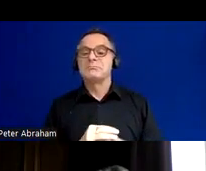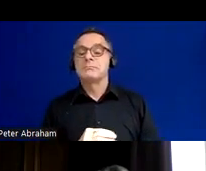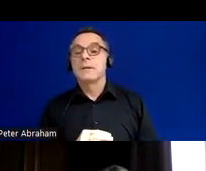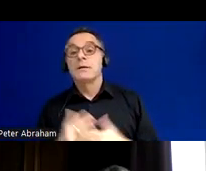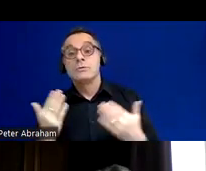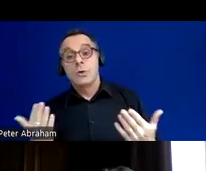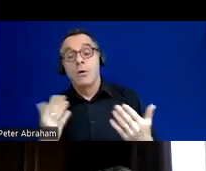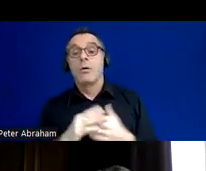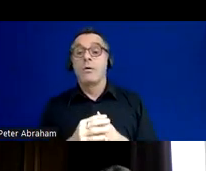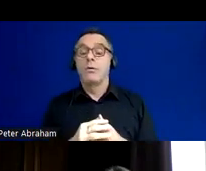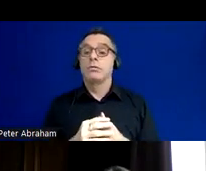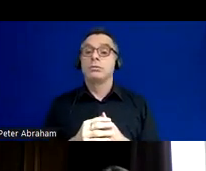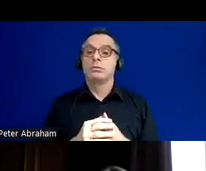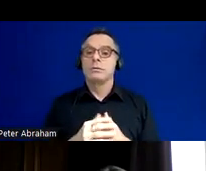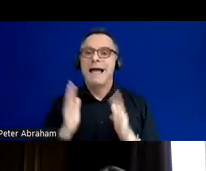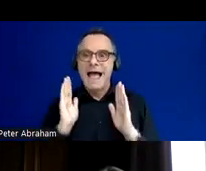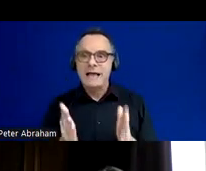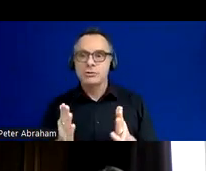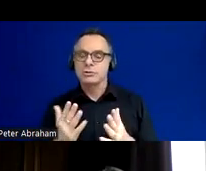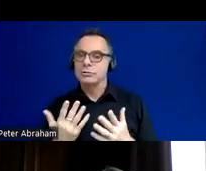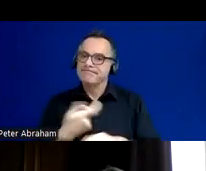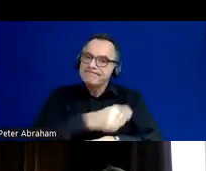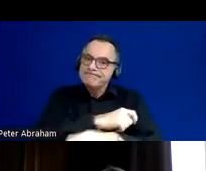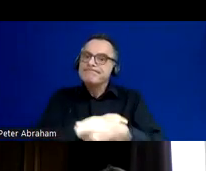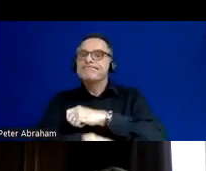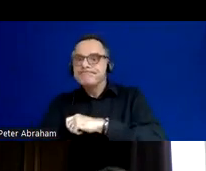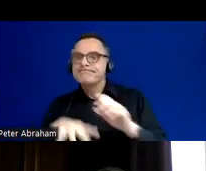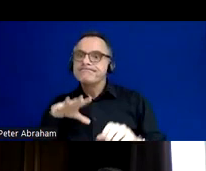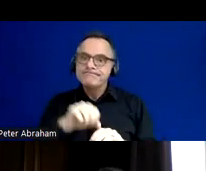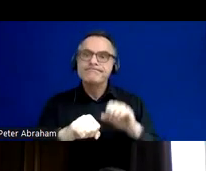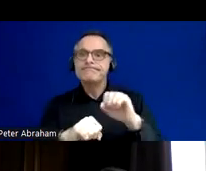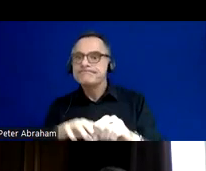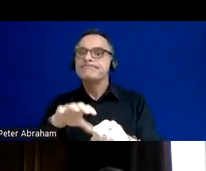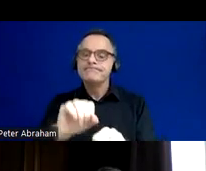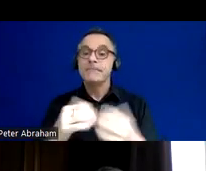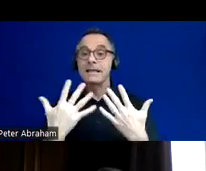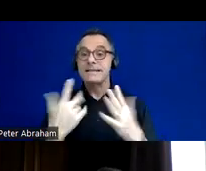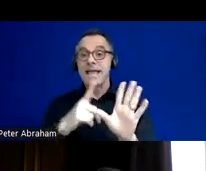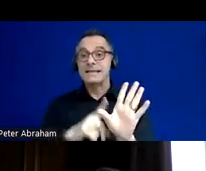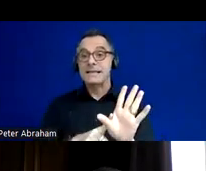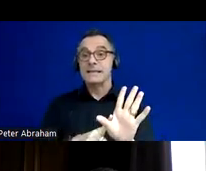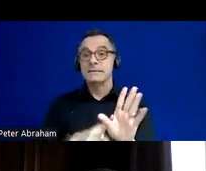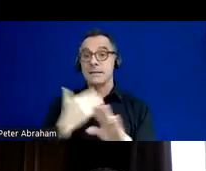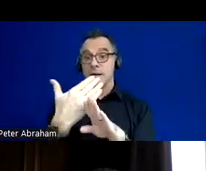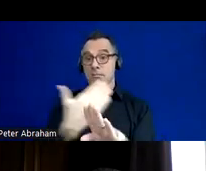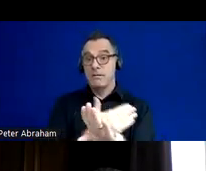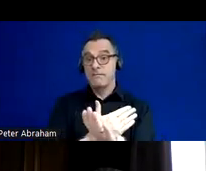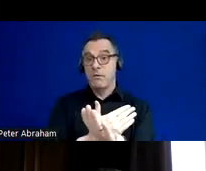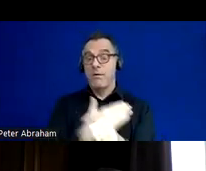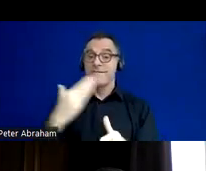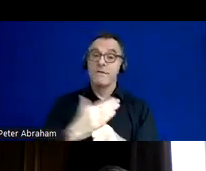was working against the tide. It was 10 years, in fact, before the first funded projects were